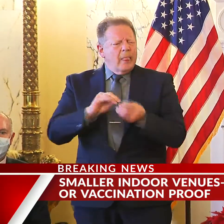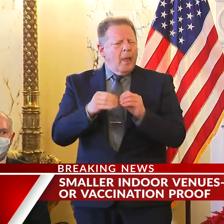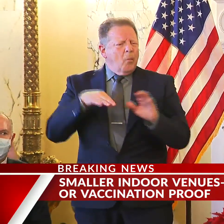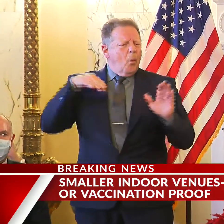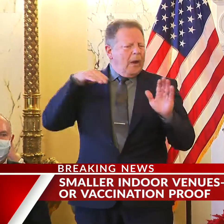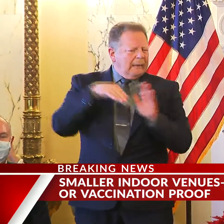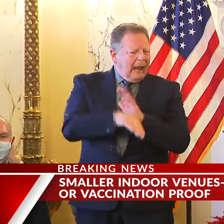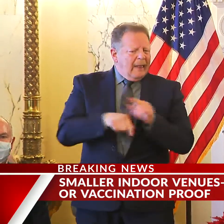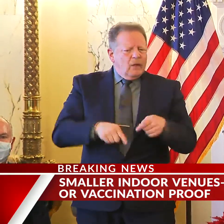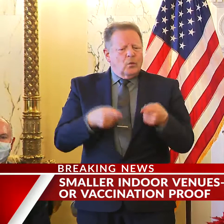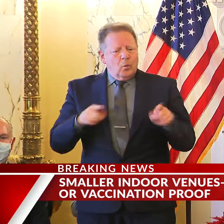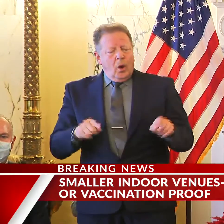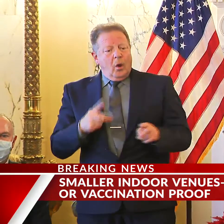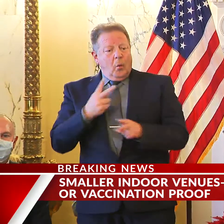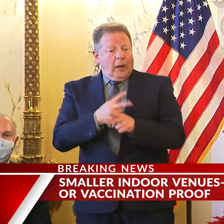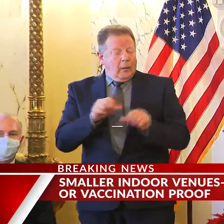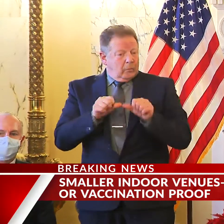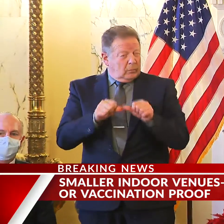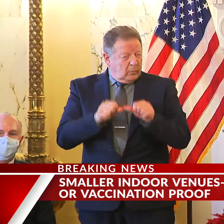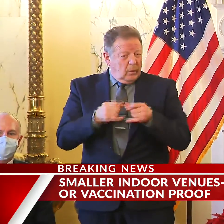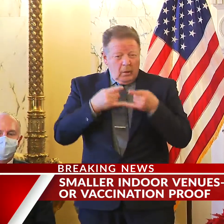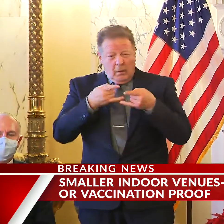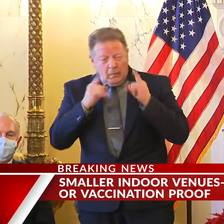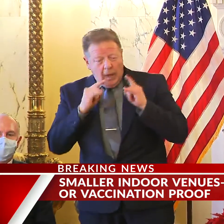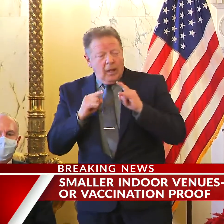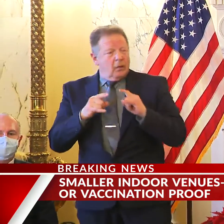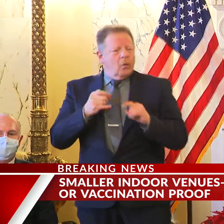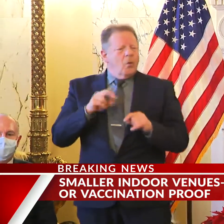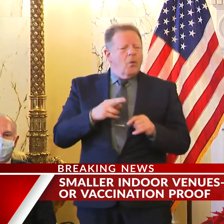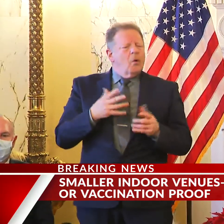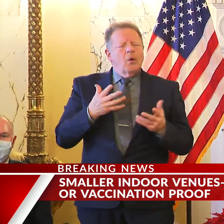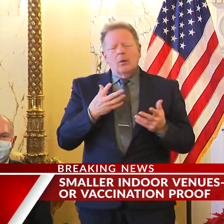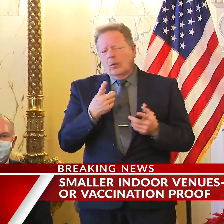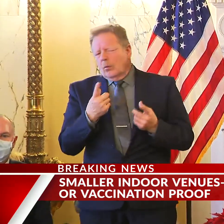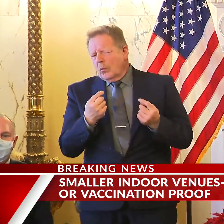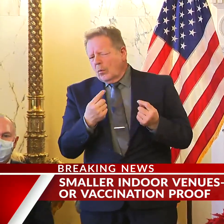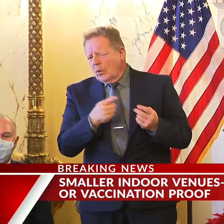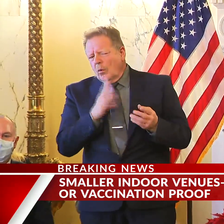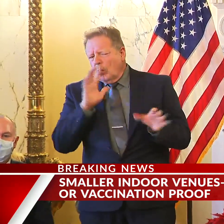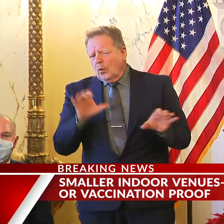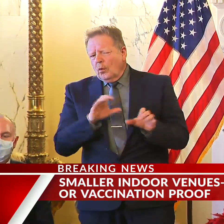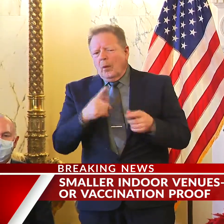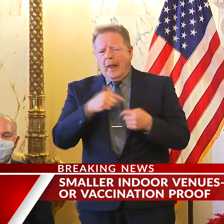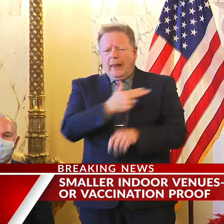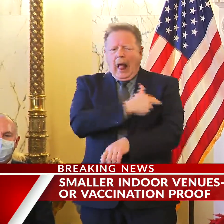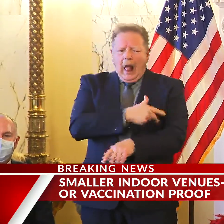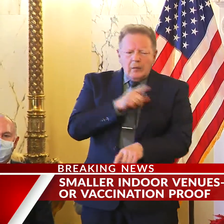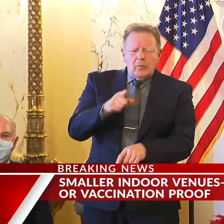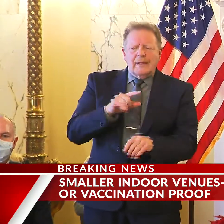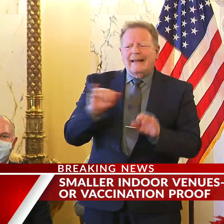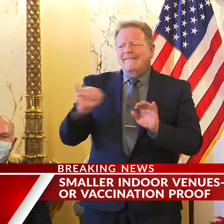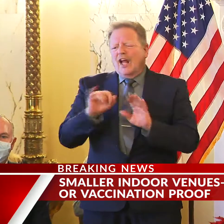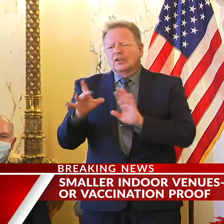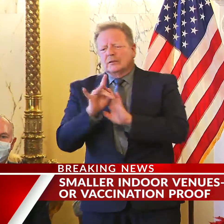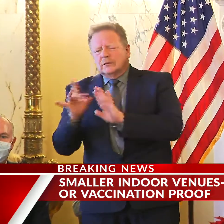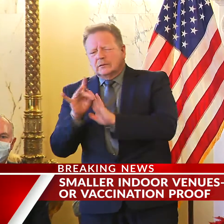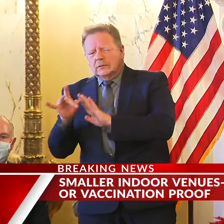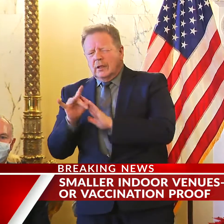SCENARIOS GO. WE WANT TO THE PAUSE THAT WENT ON FOR A WHILE LAST YEAR. YOU GET THE JANUARY THIS IS WORKING. SO LET'S KEEP